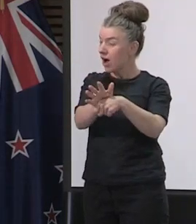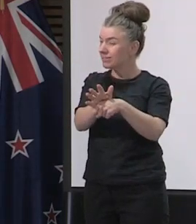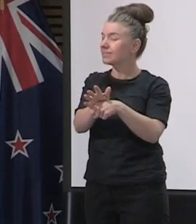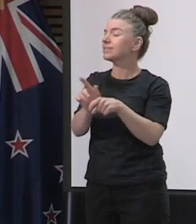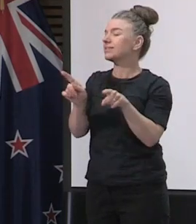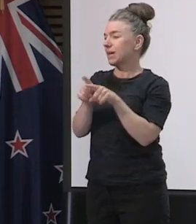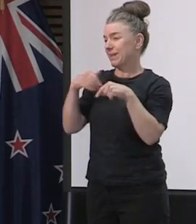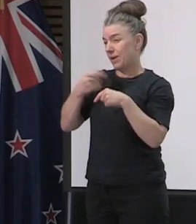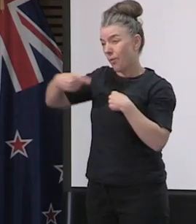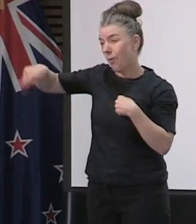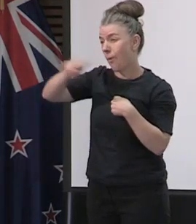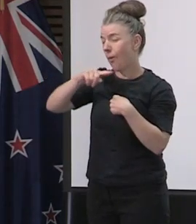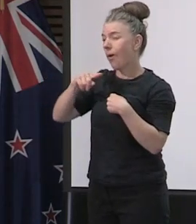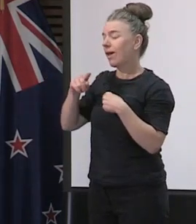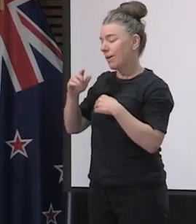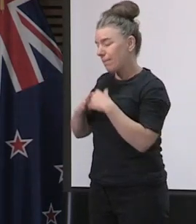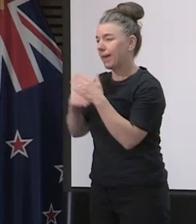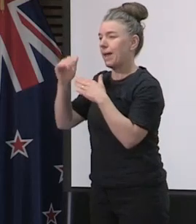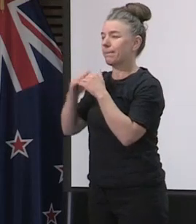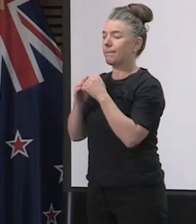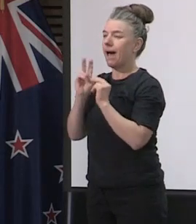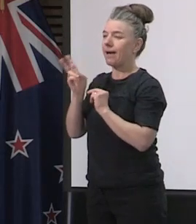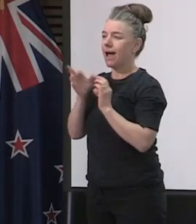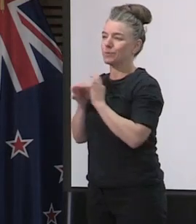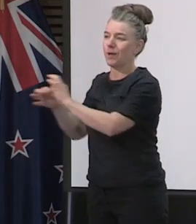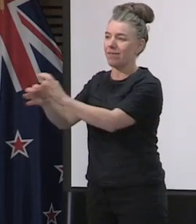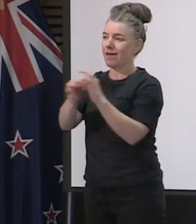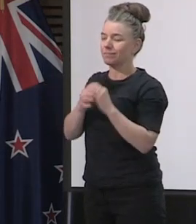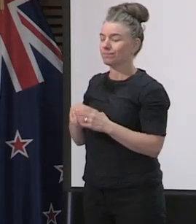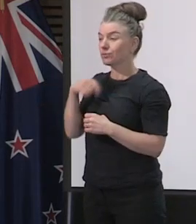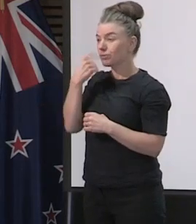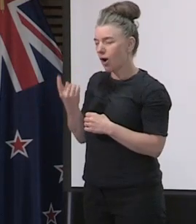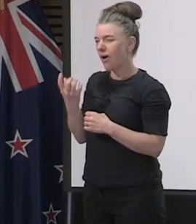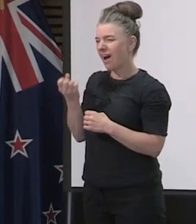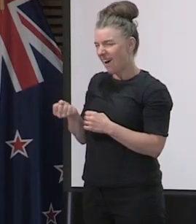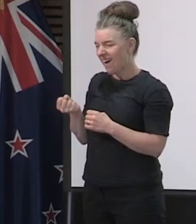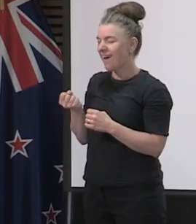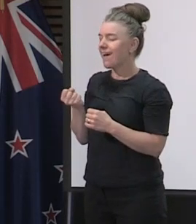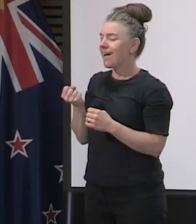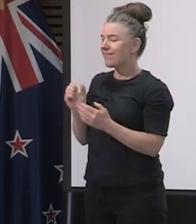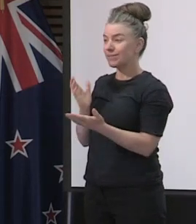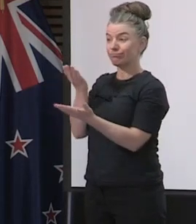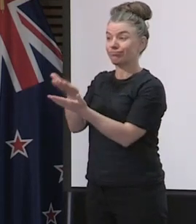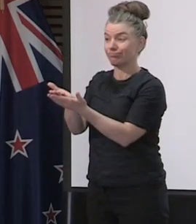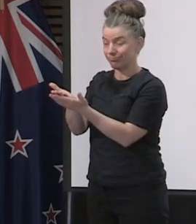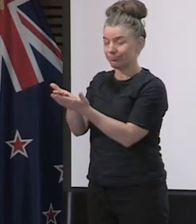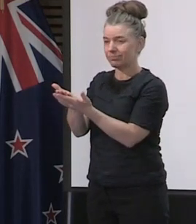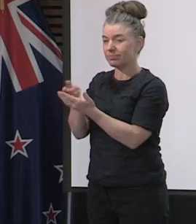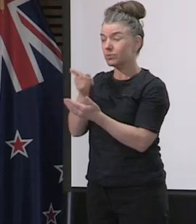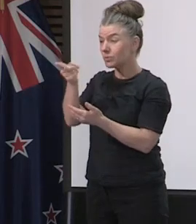virusing to, we also need to virus together we need to start the rebuild together. It will take all of us. In the coming month, the Government